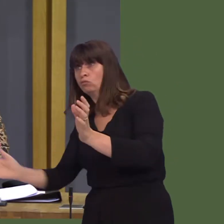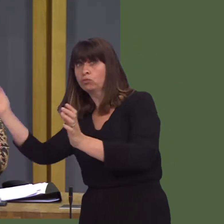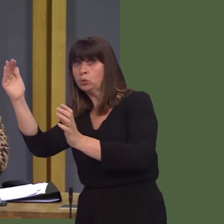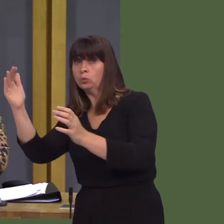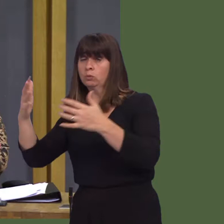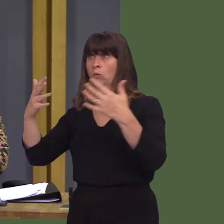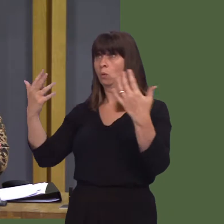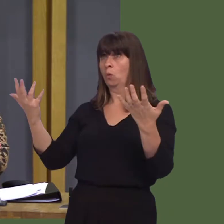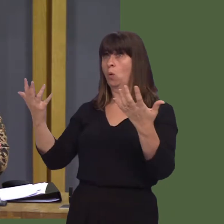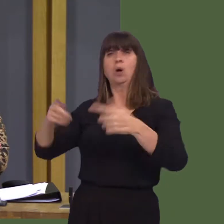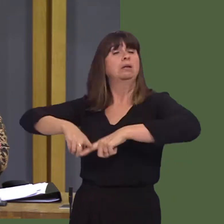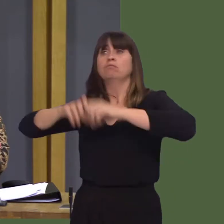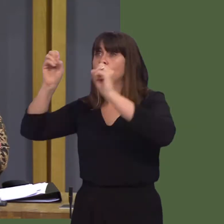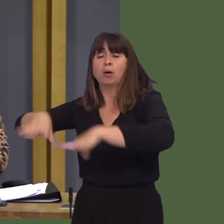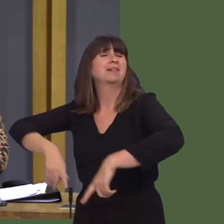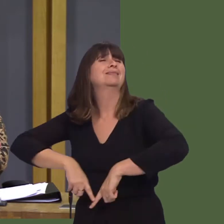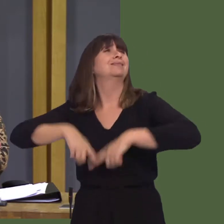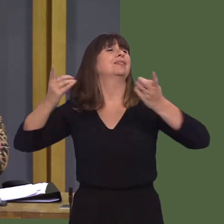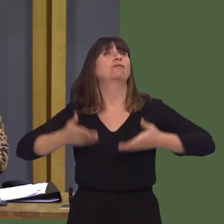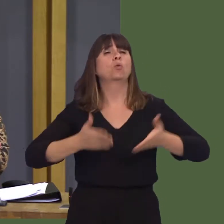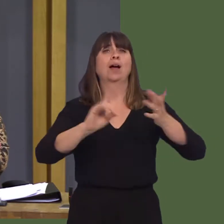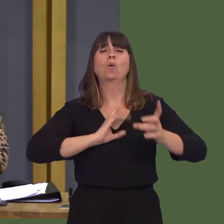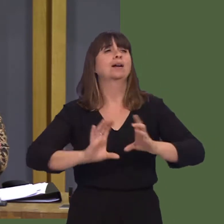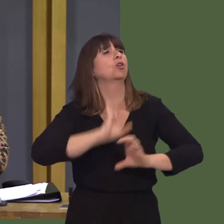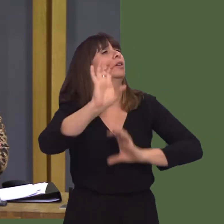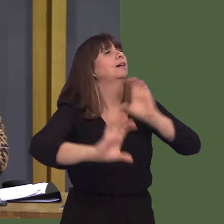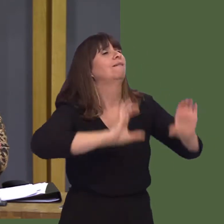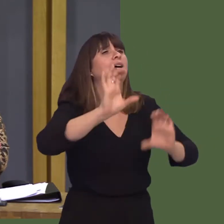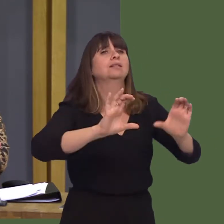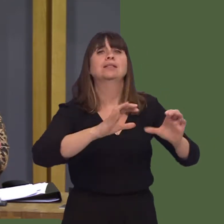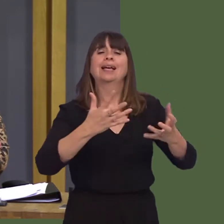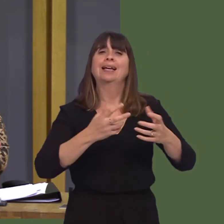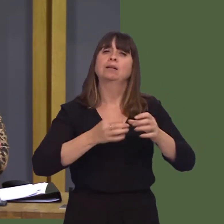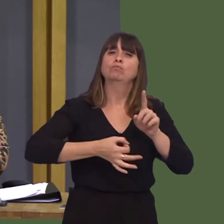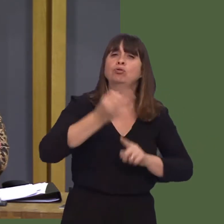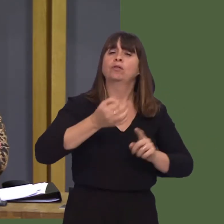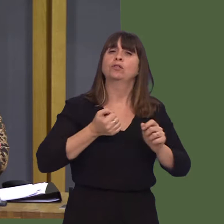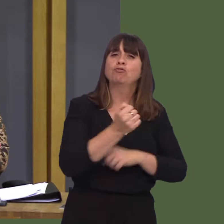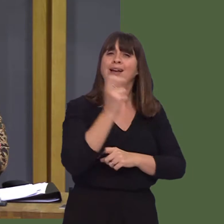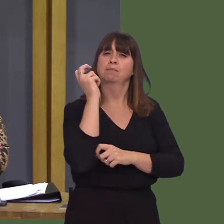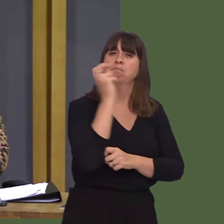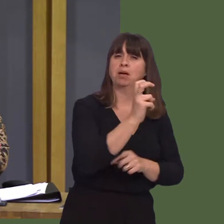different approach involving investment in public transport? Will the Governmentó?